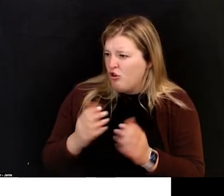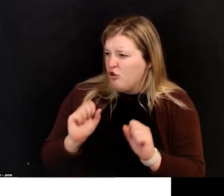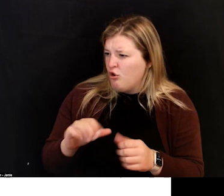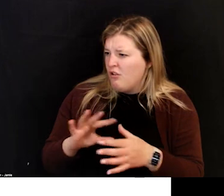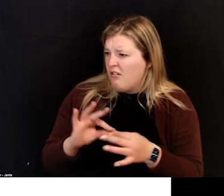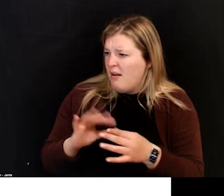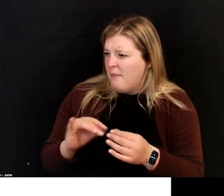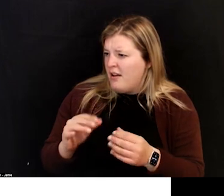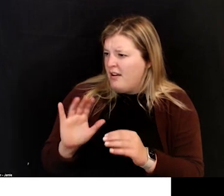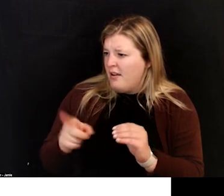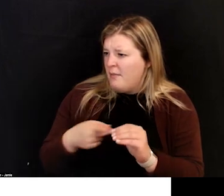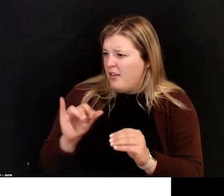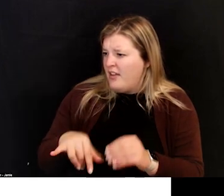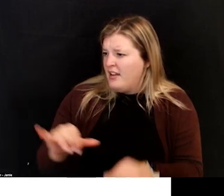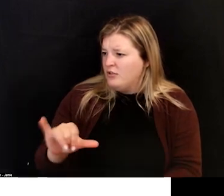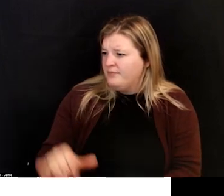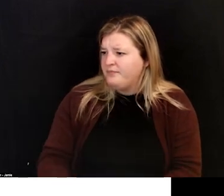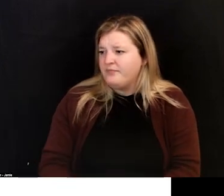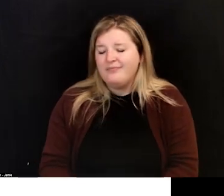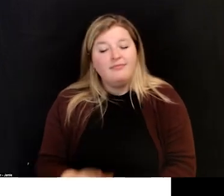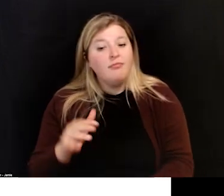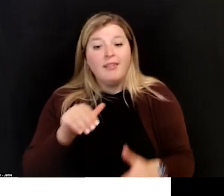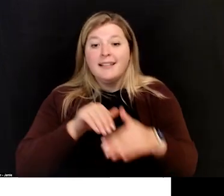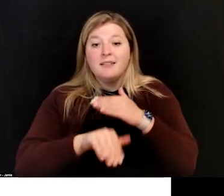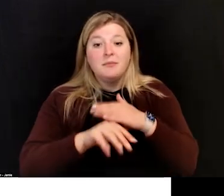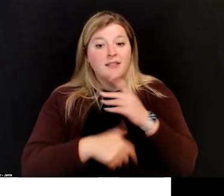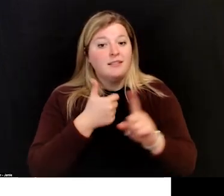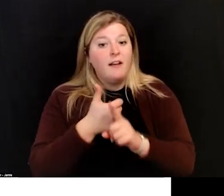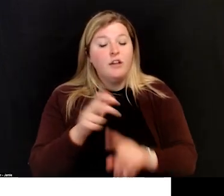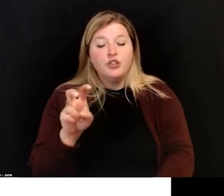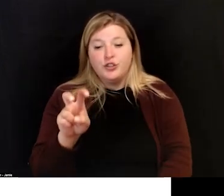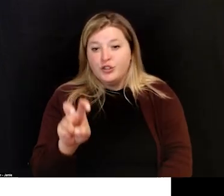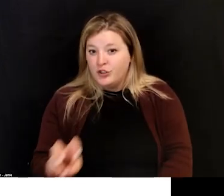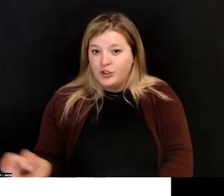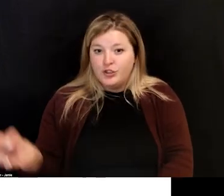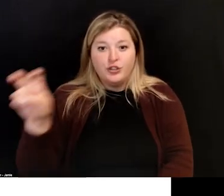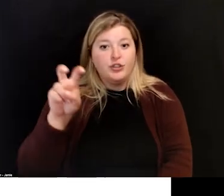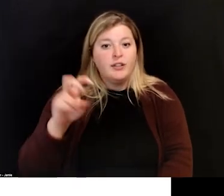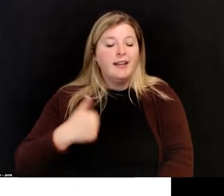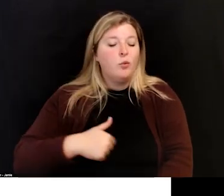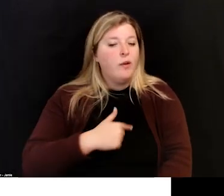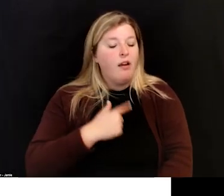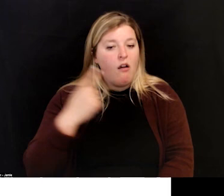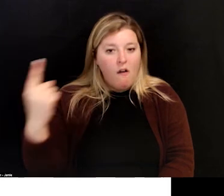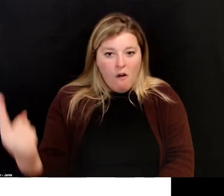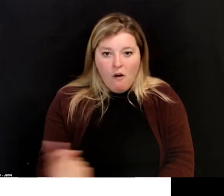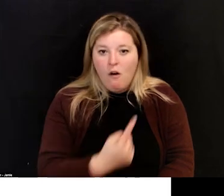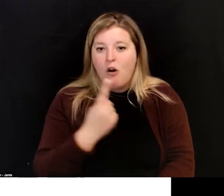[Rachael] I always describe accessibility as a journey. It is something that we are constantly working to improve and a path that we want to make sure we're on